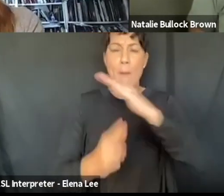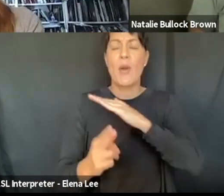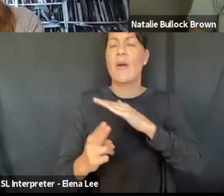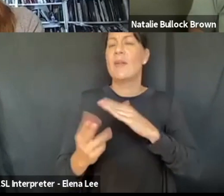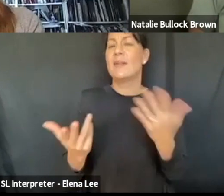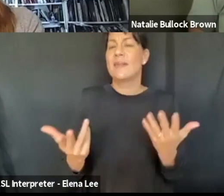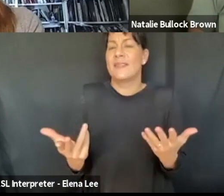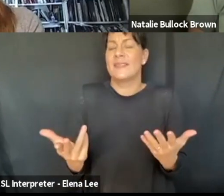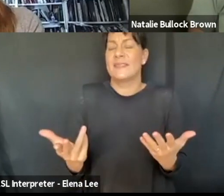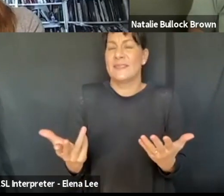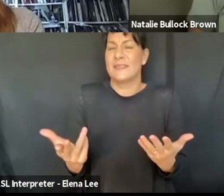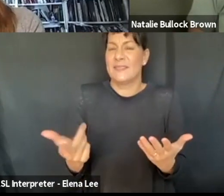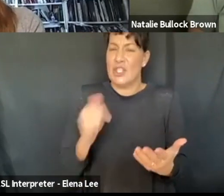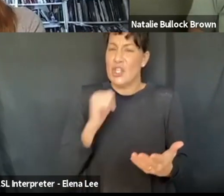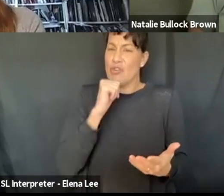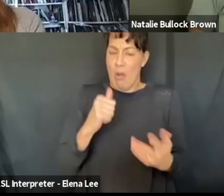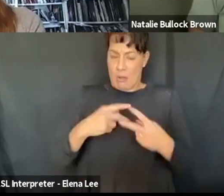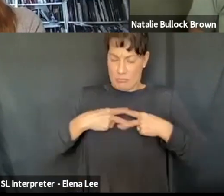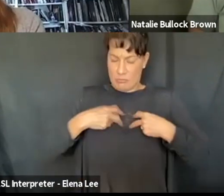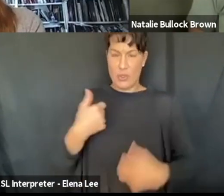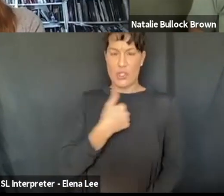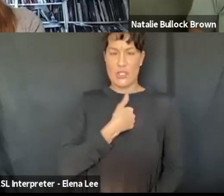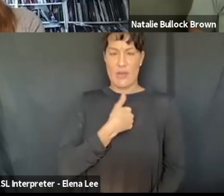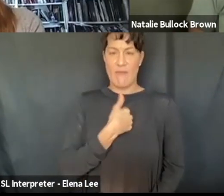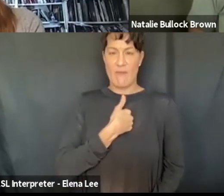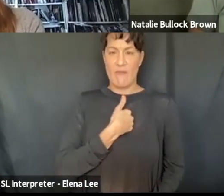and into these conversations. And that needs to be front and center.